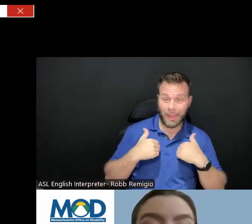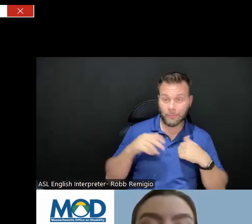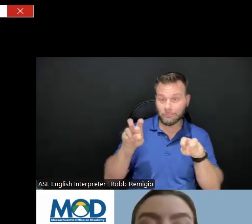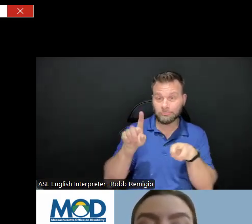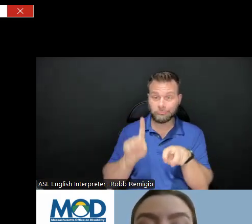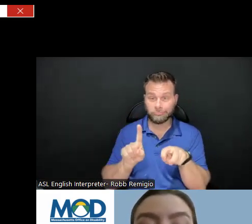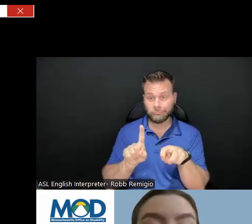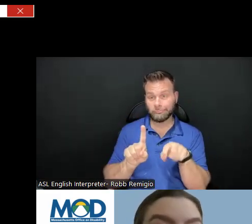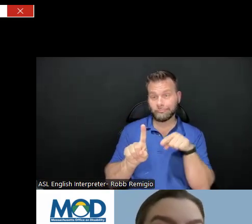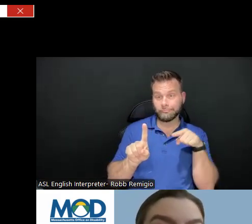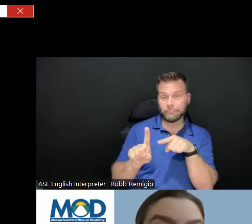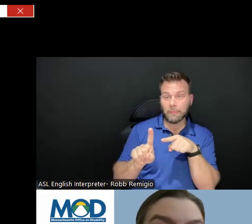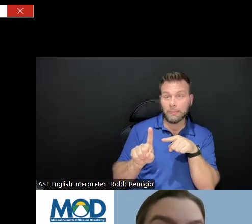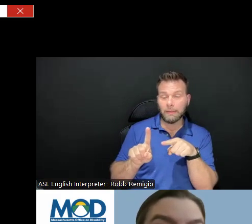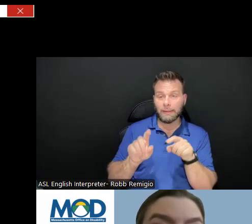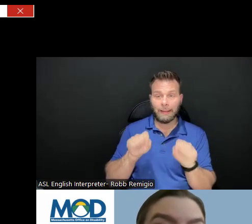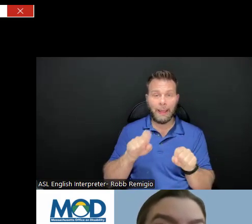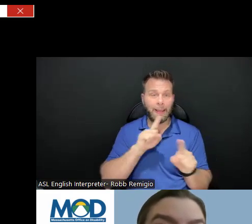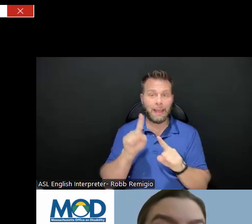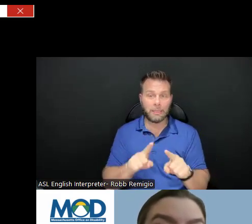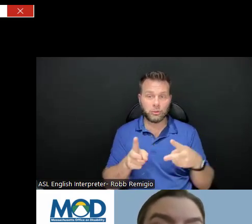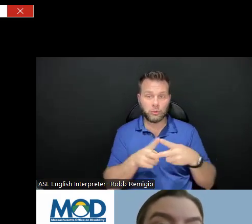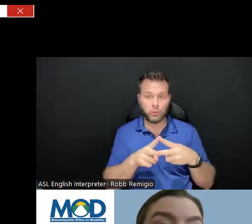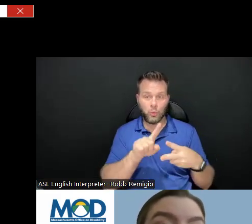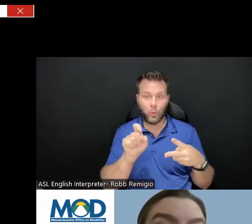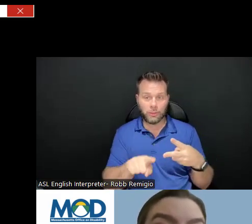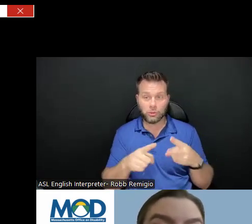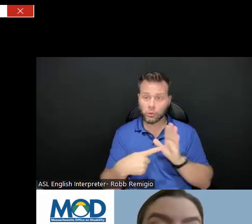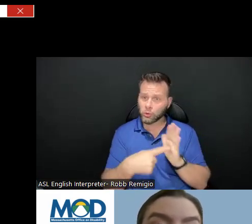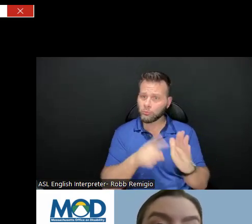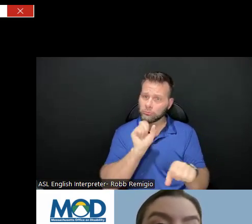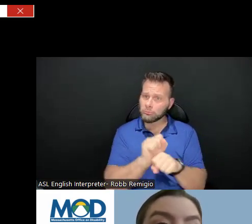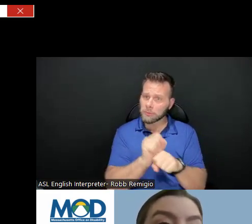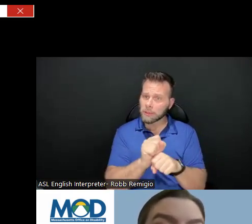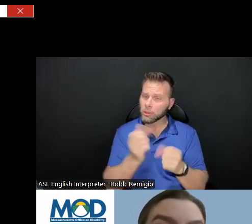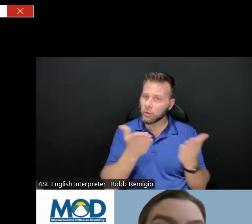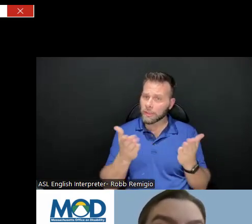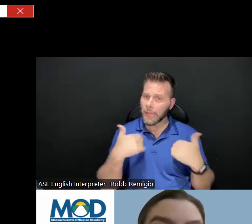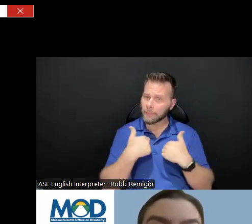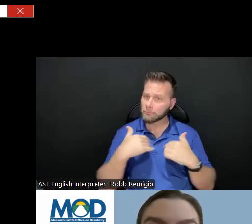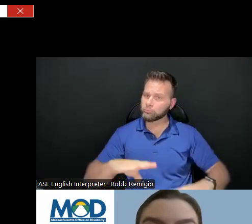individual who is the owner of the Service Animal can answer the two questions to show that it meets the definition of a